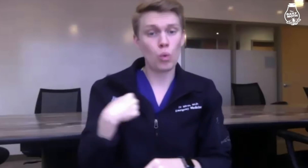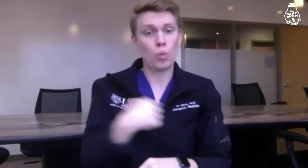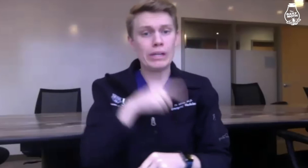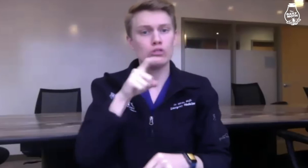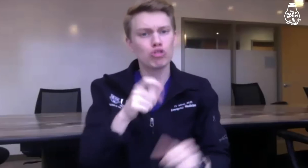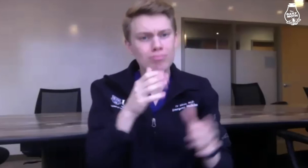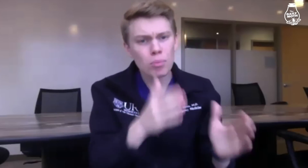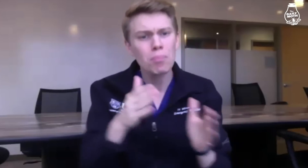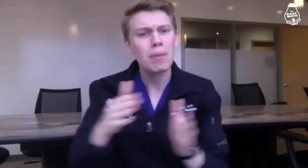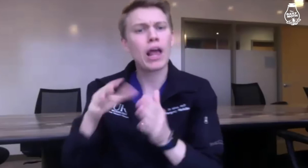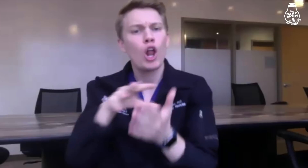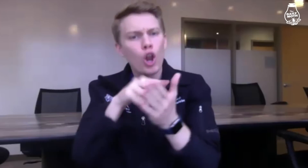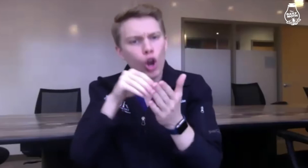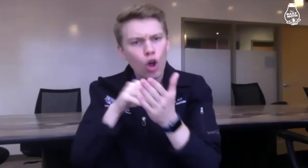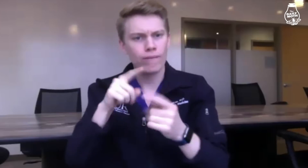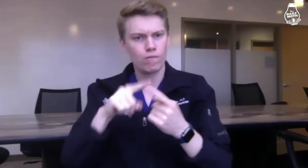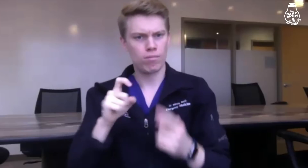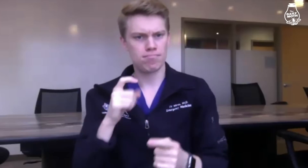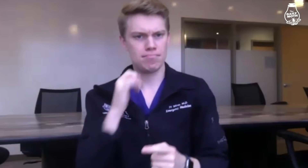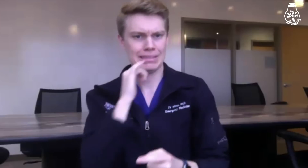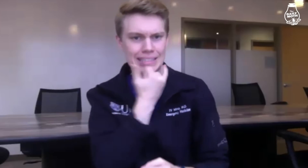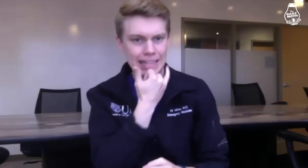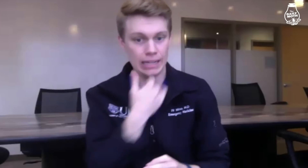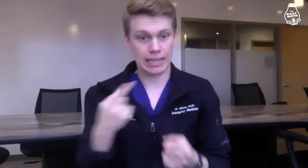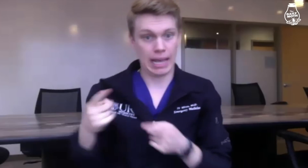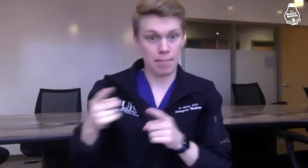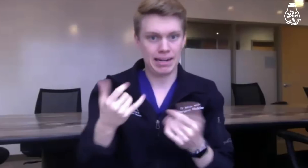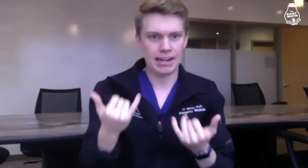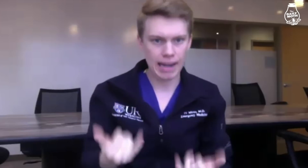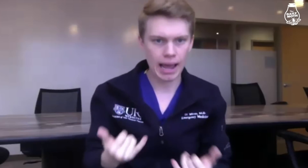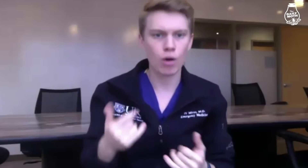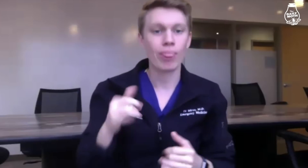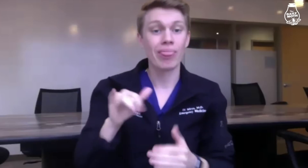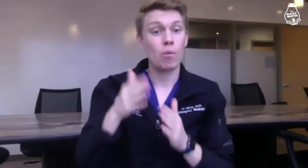So we should prepare and learn from mistakes happening now